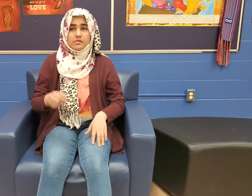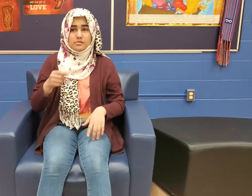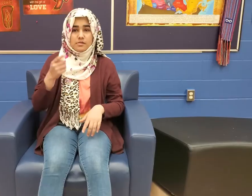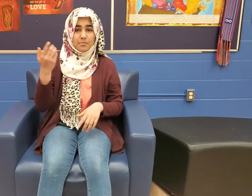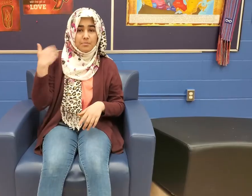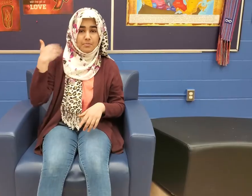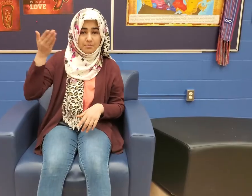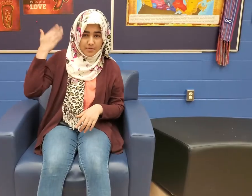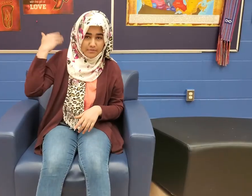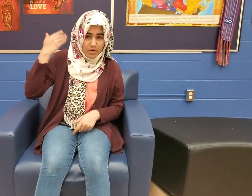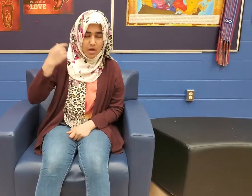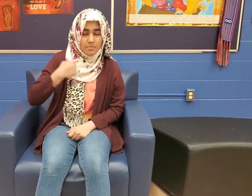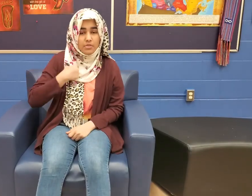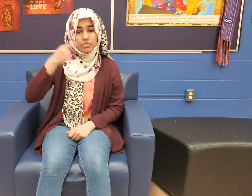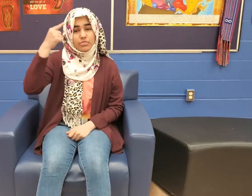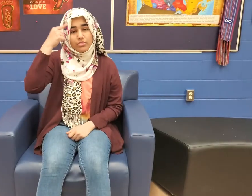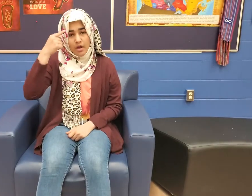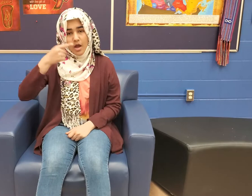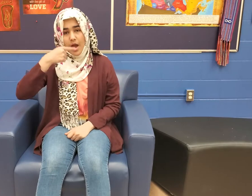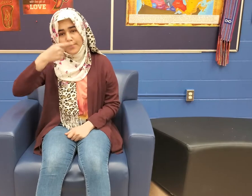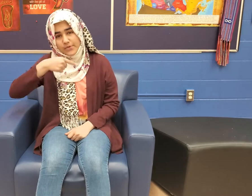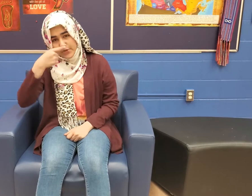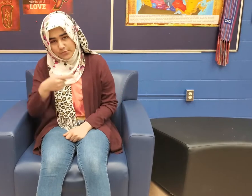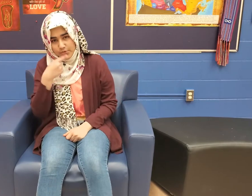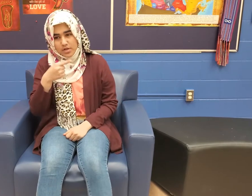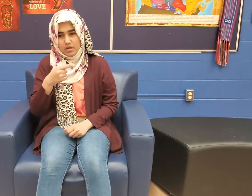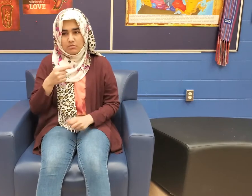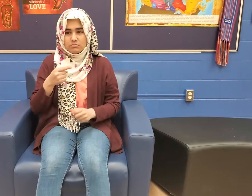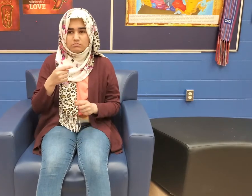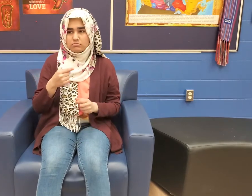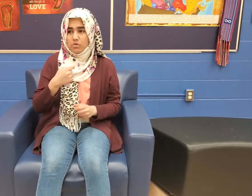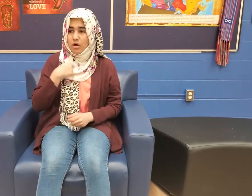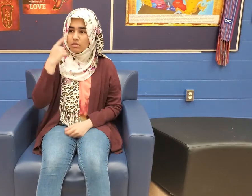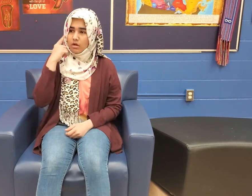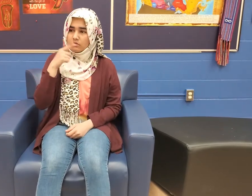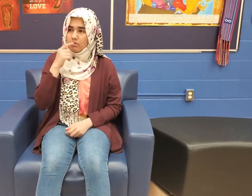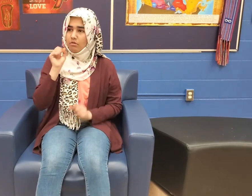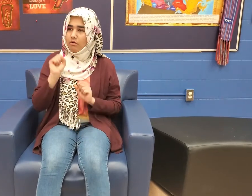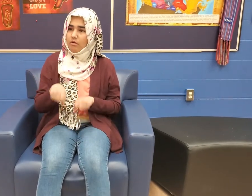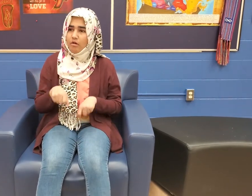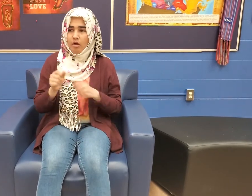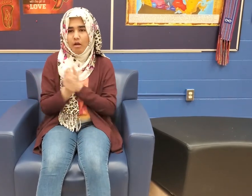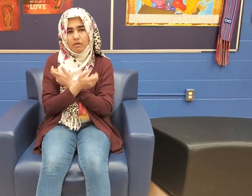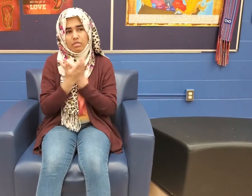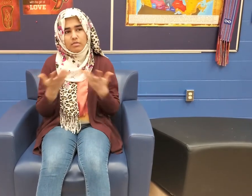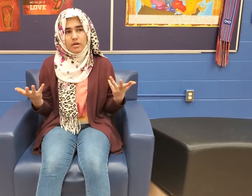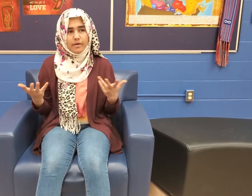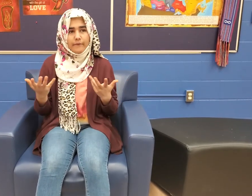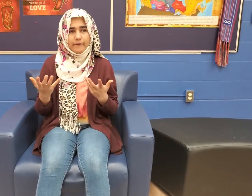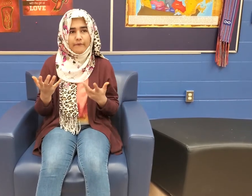I used to think I was hearing. I thought hearing people could do anything.